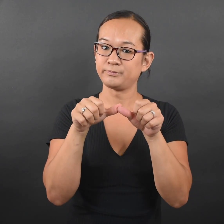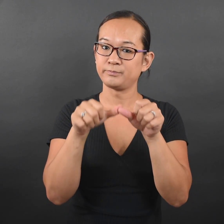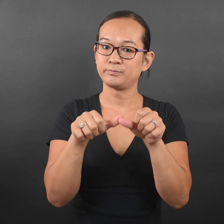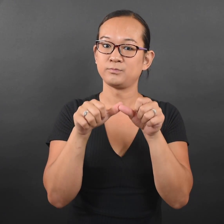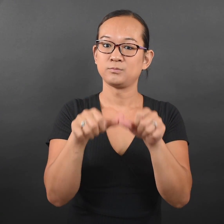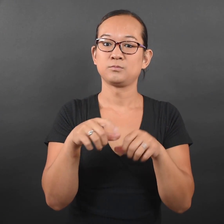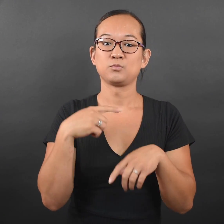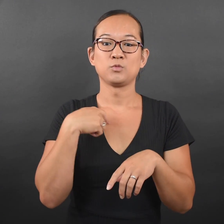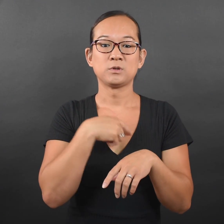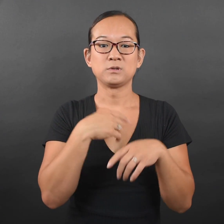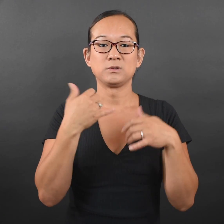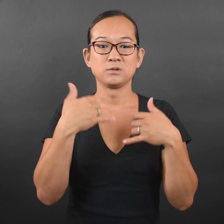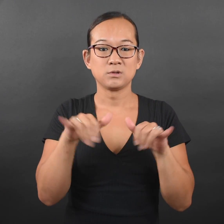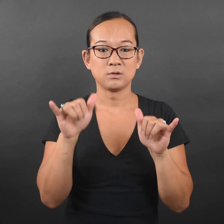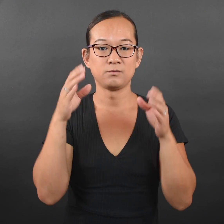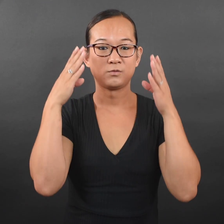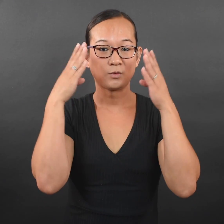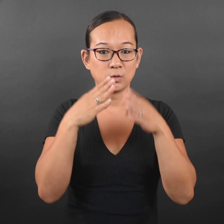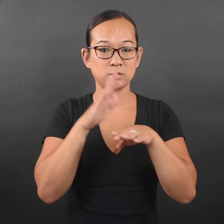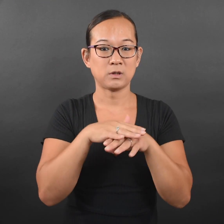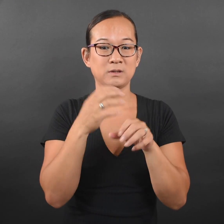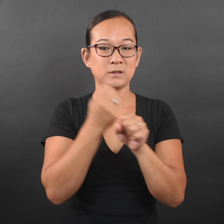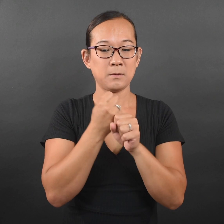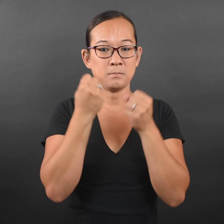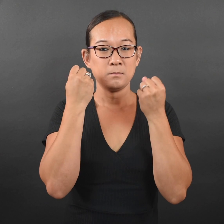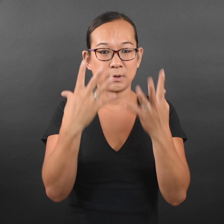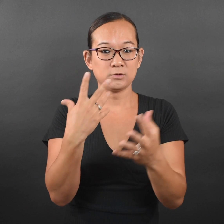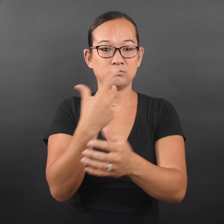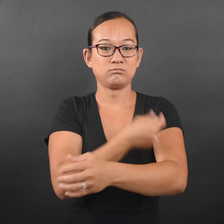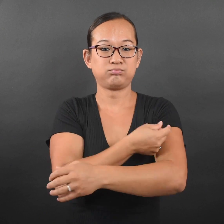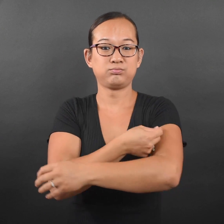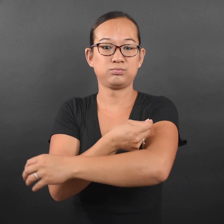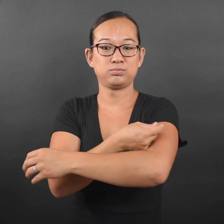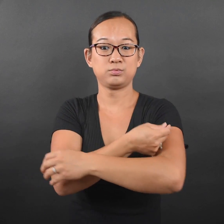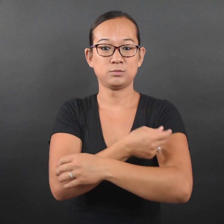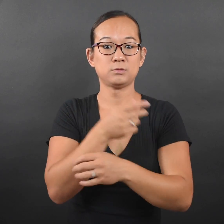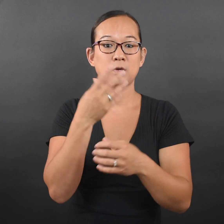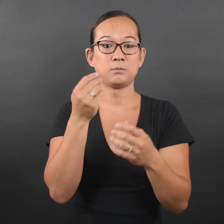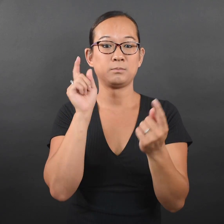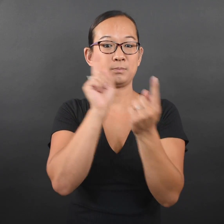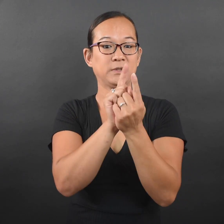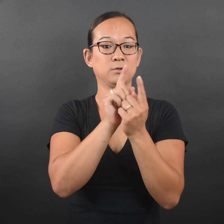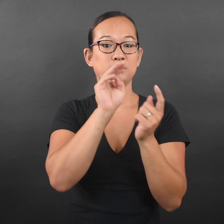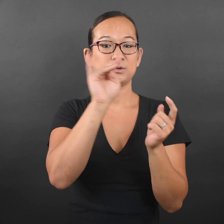Governor Walz. “We are still focused on getting as many shots in arms as possible and meeting